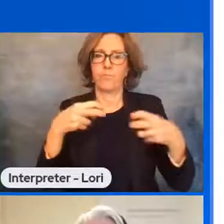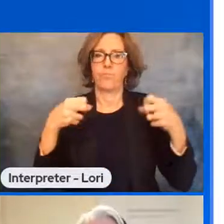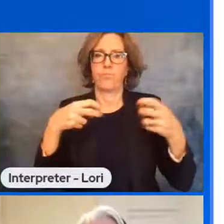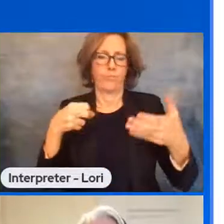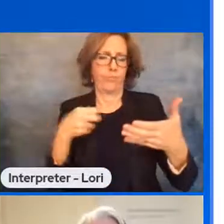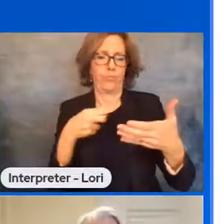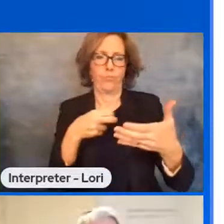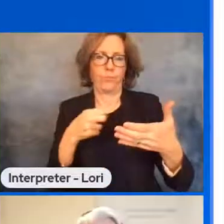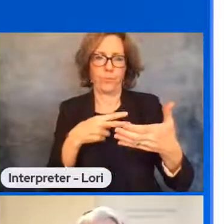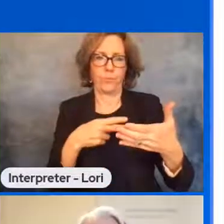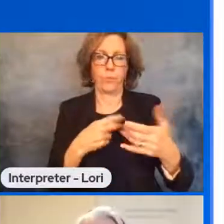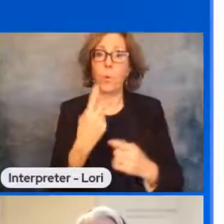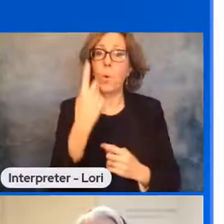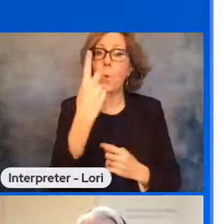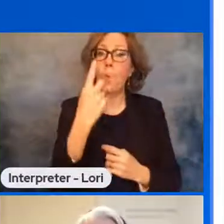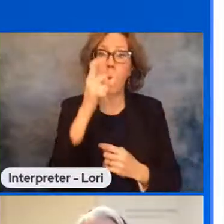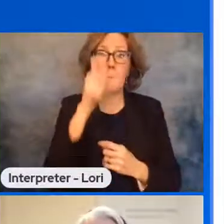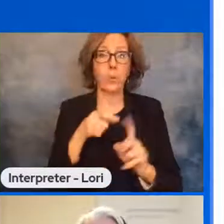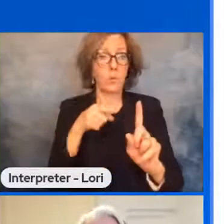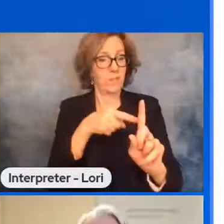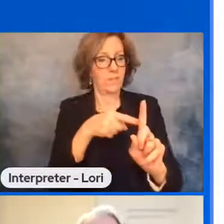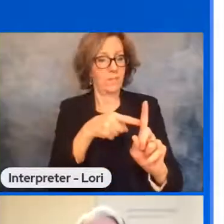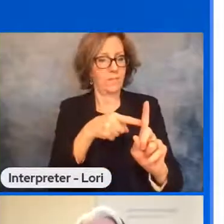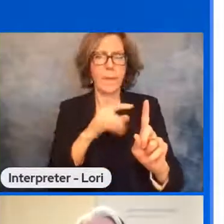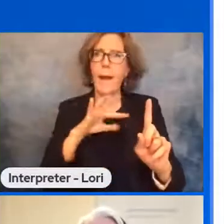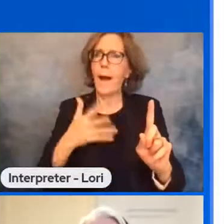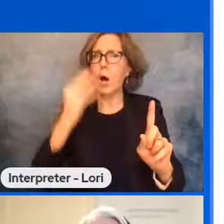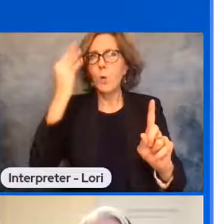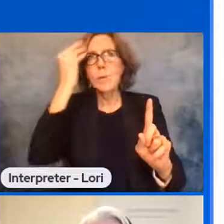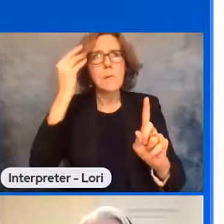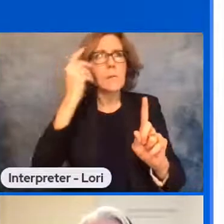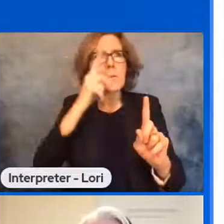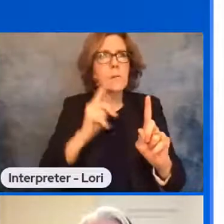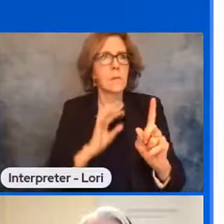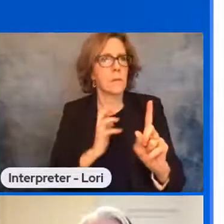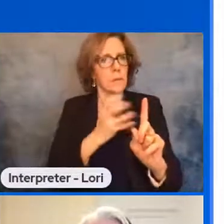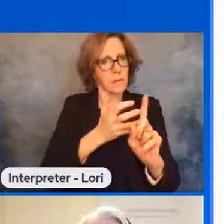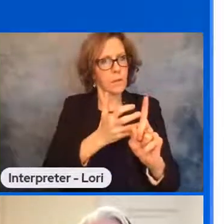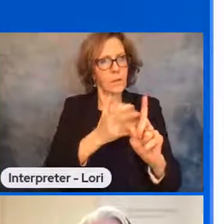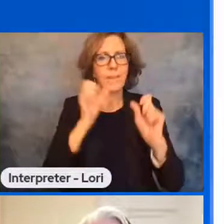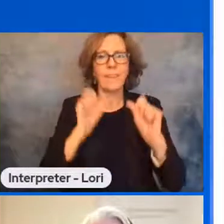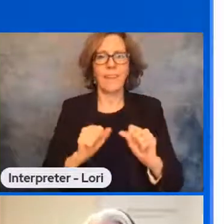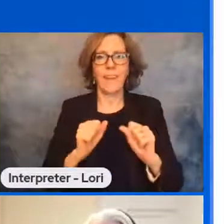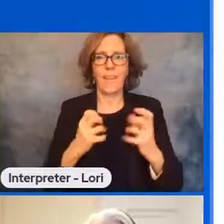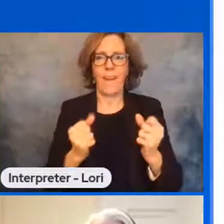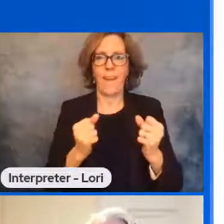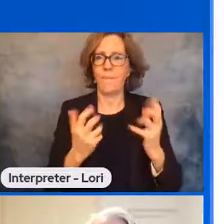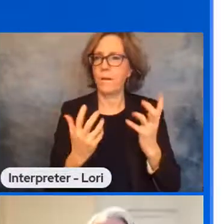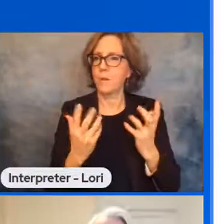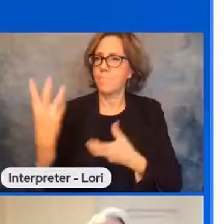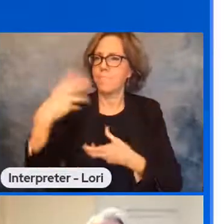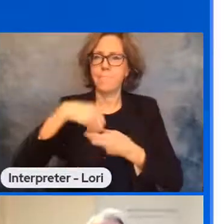by using what Google is good at and involving the community. Now, we thought, hmm.